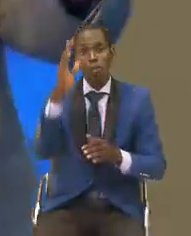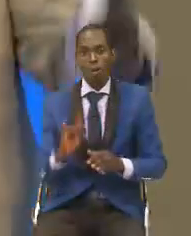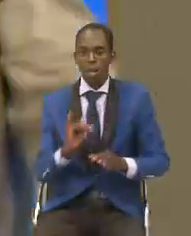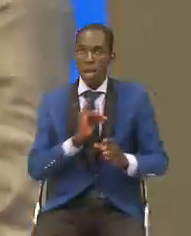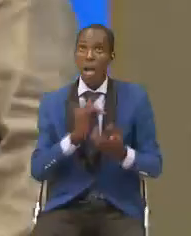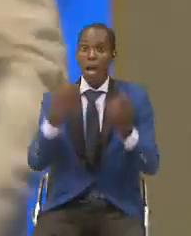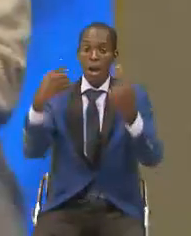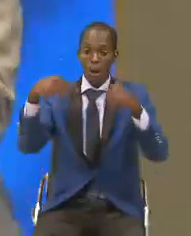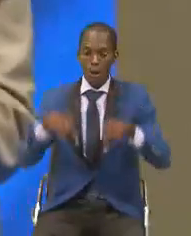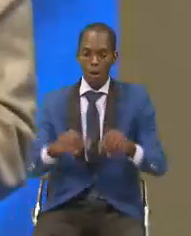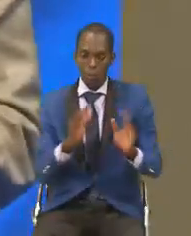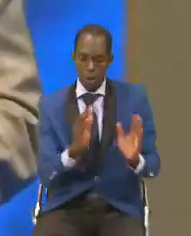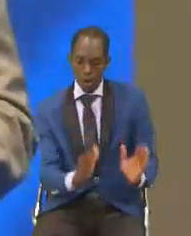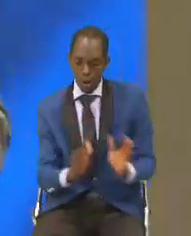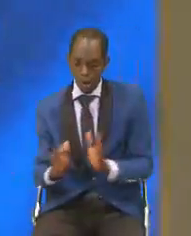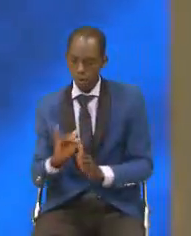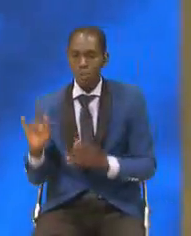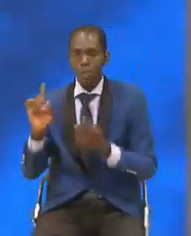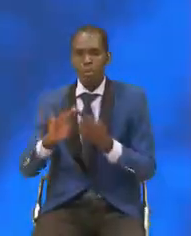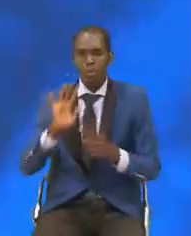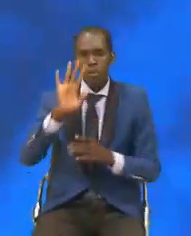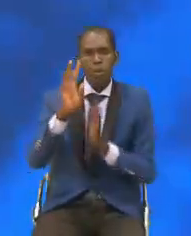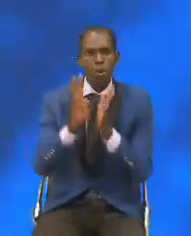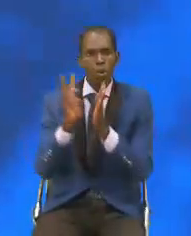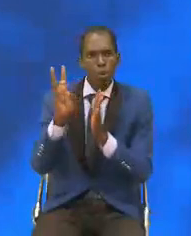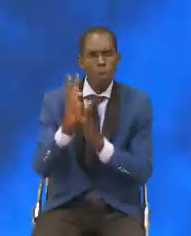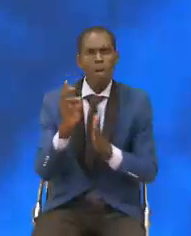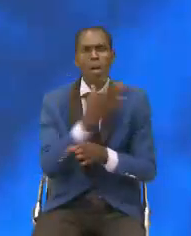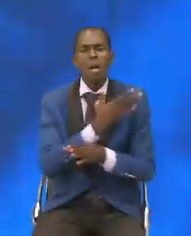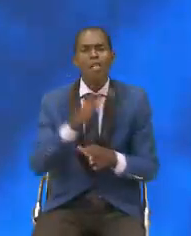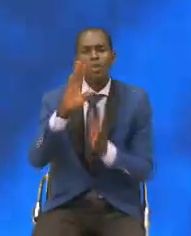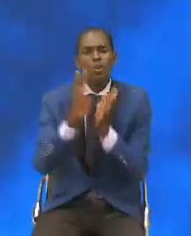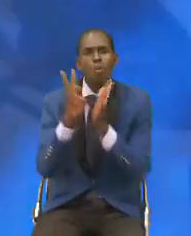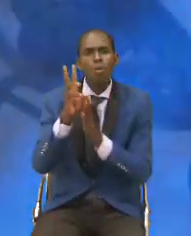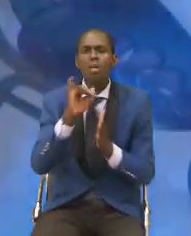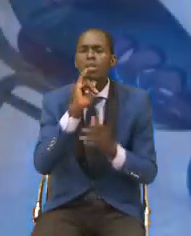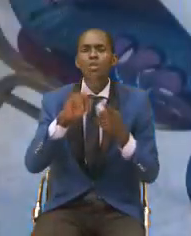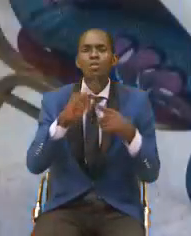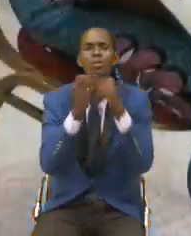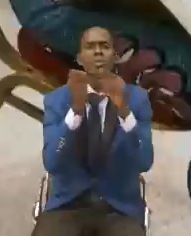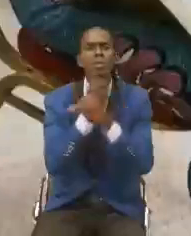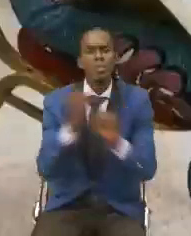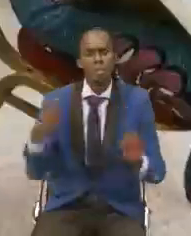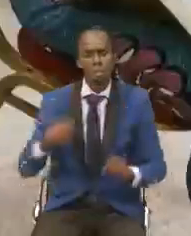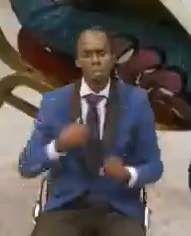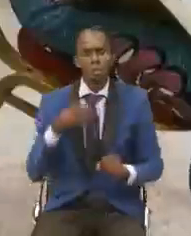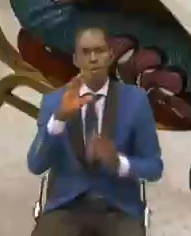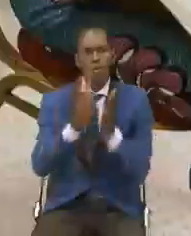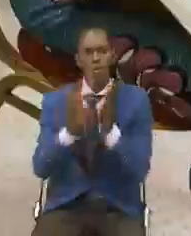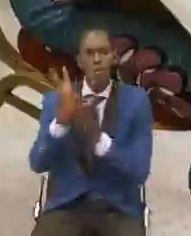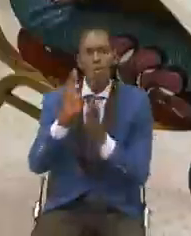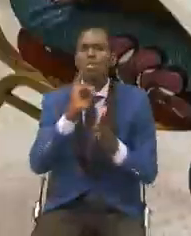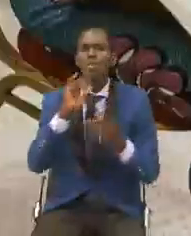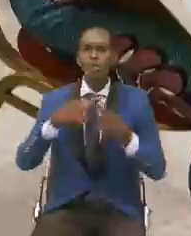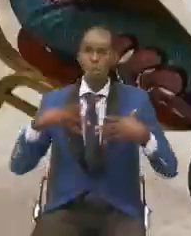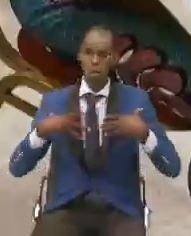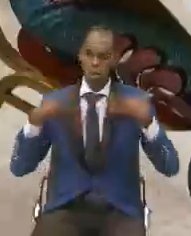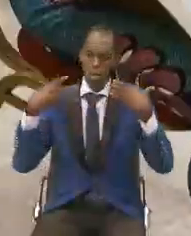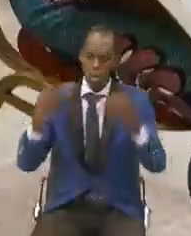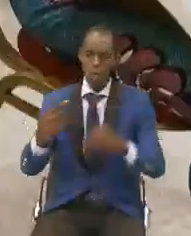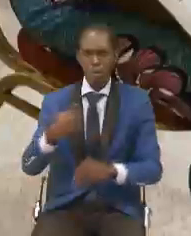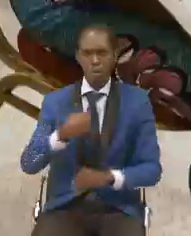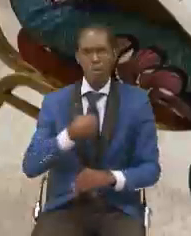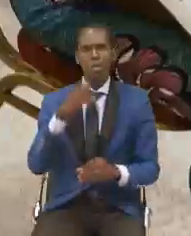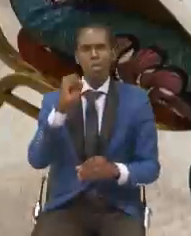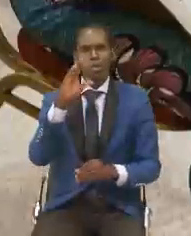that's the wind of god i come according to your will and your will is to save me your will is